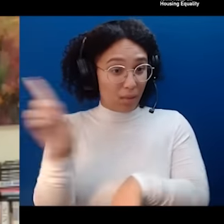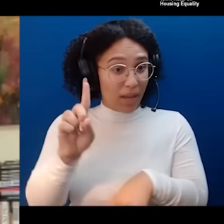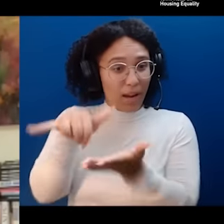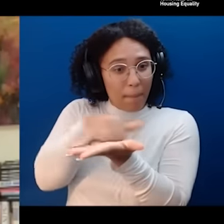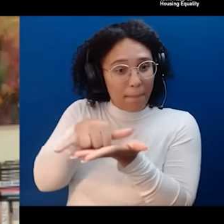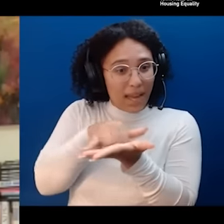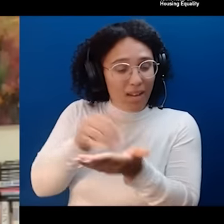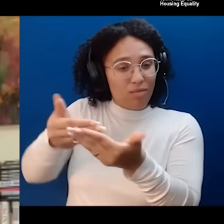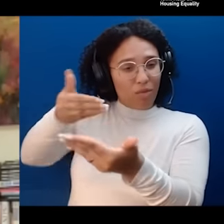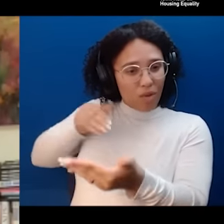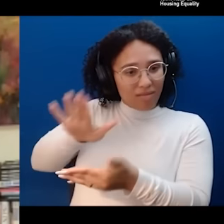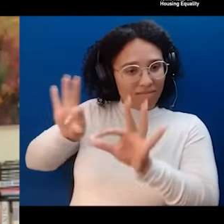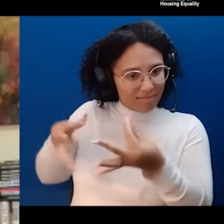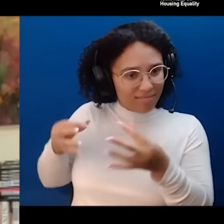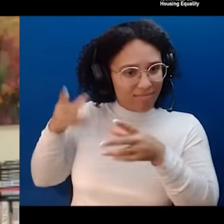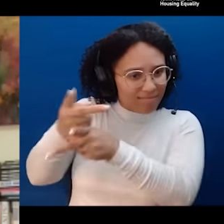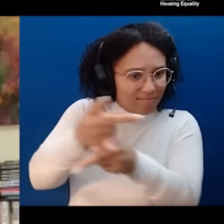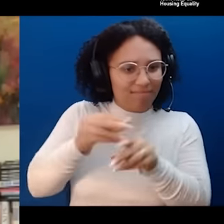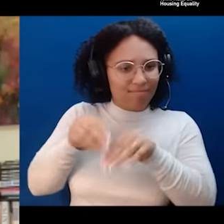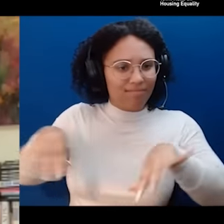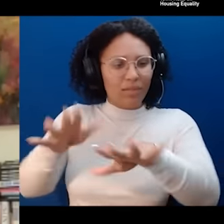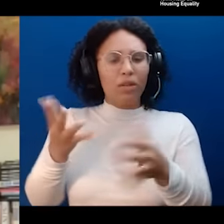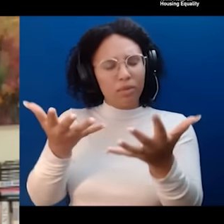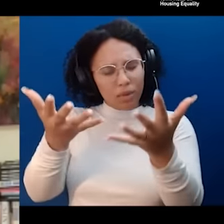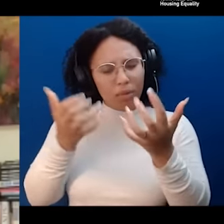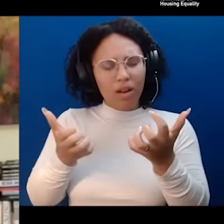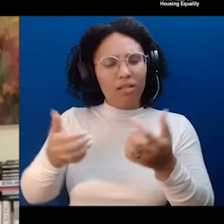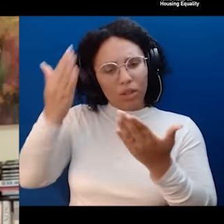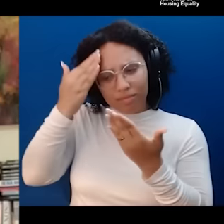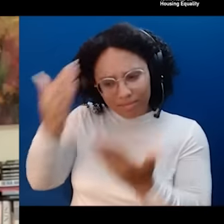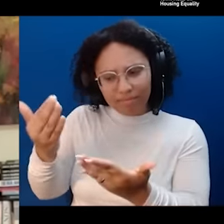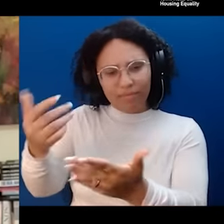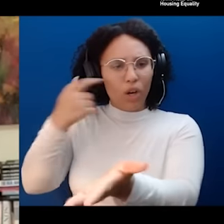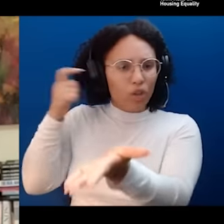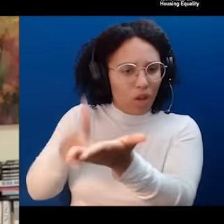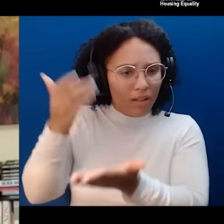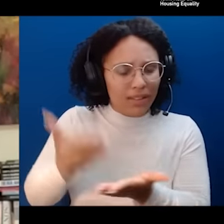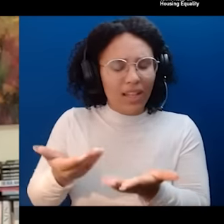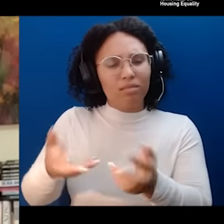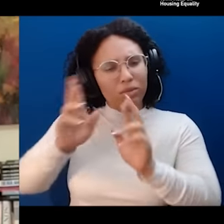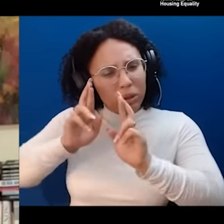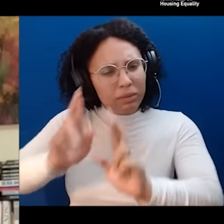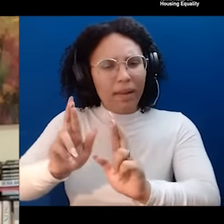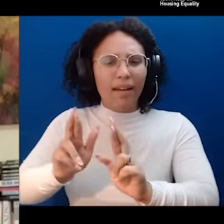Please join me in making this affirmation from a place of deep respect and humility and solidarity with an ongoing commitment